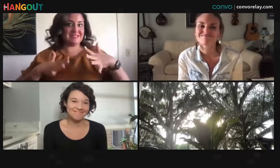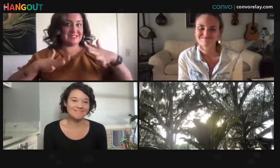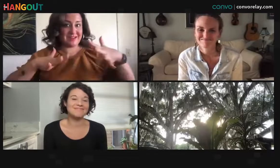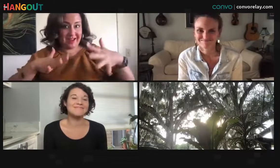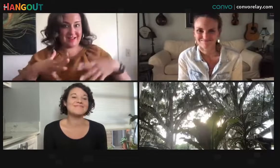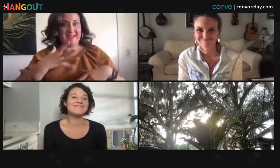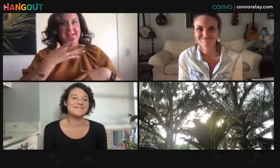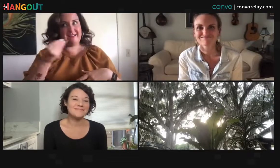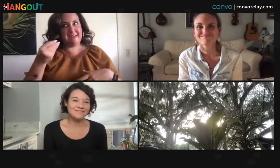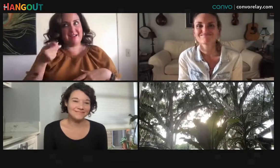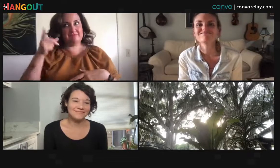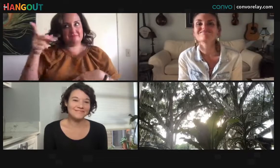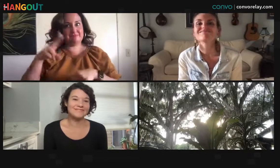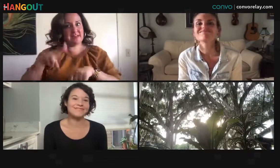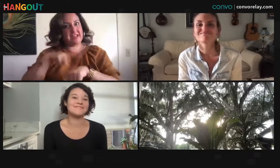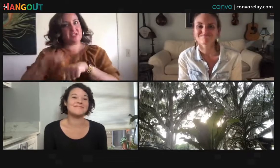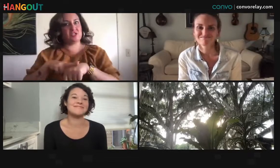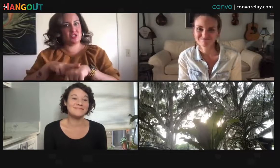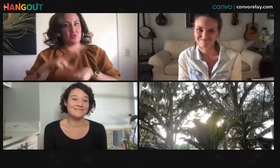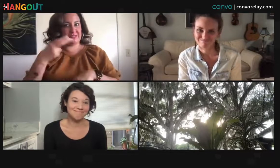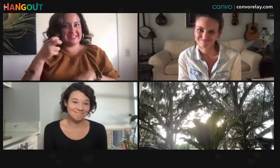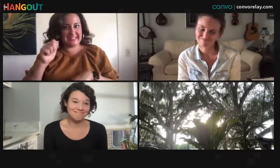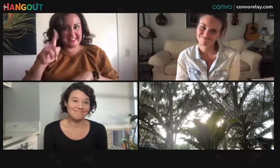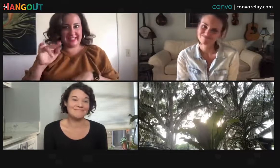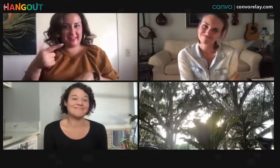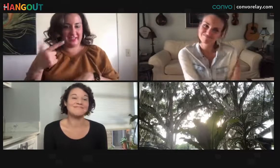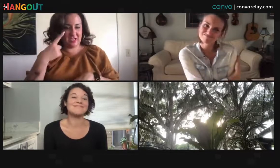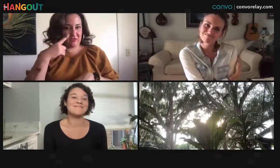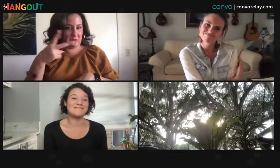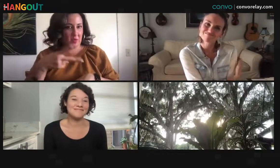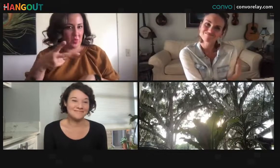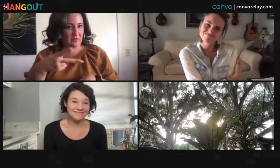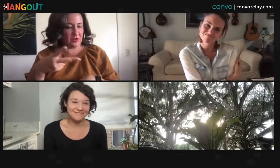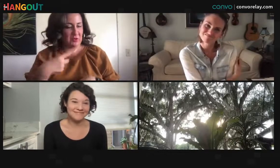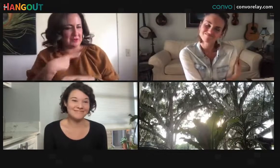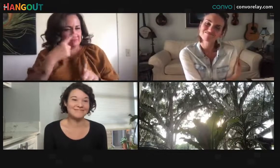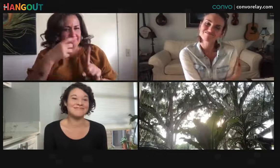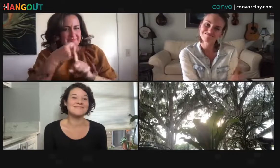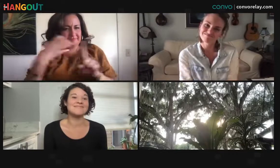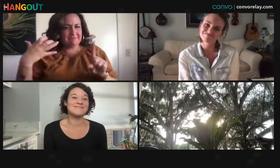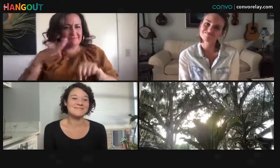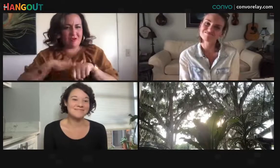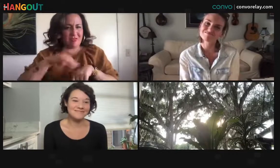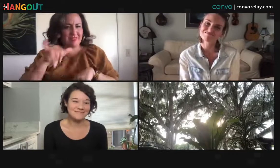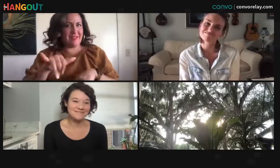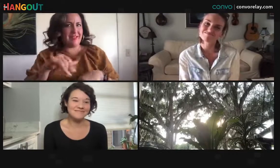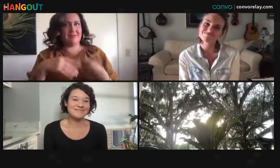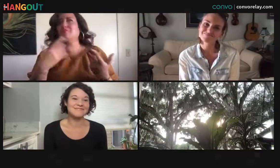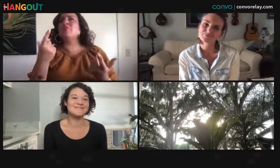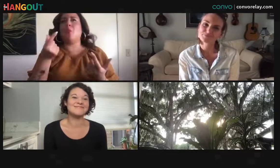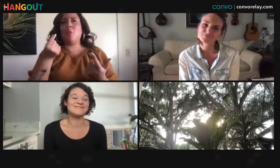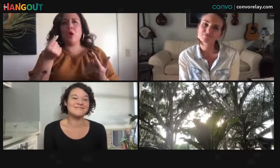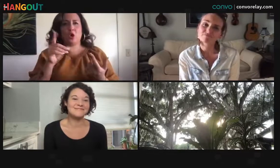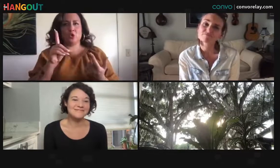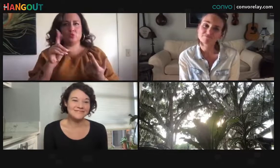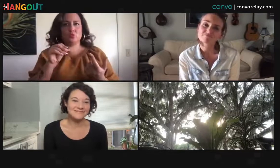um i know depression was mentioned and so is anxiety nature was healing for the both of you if you don't mind sharing a